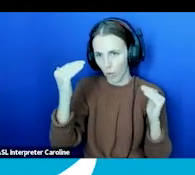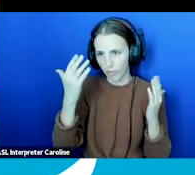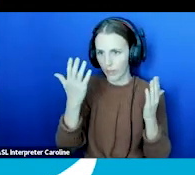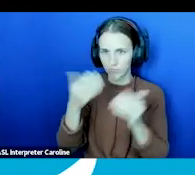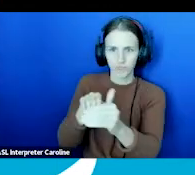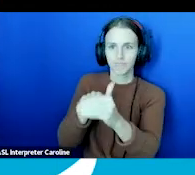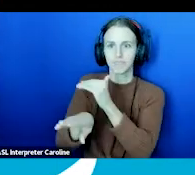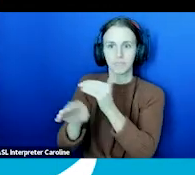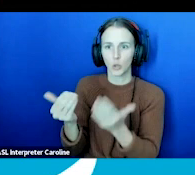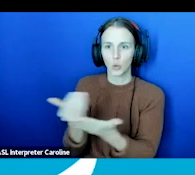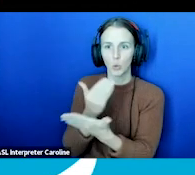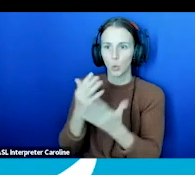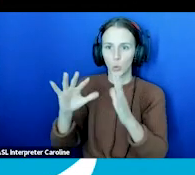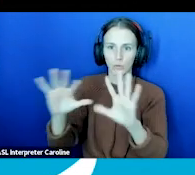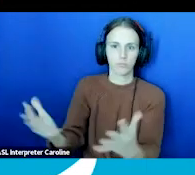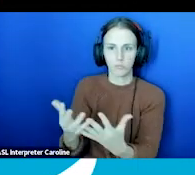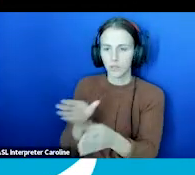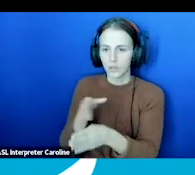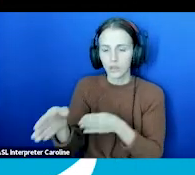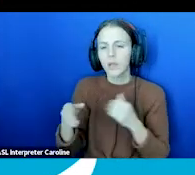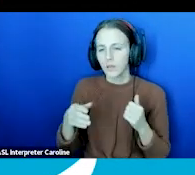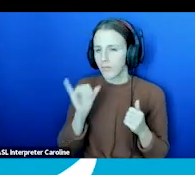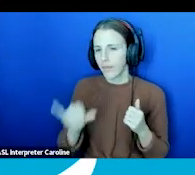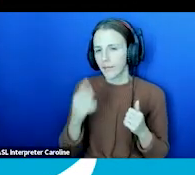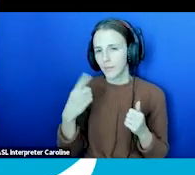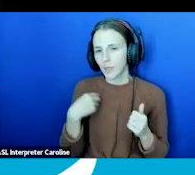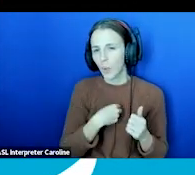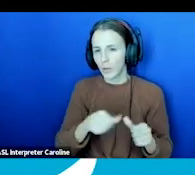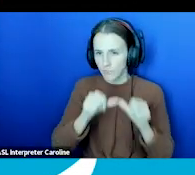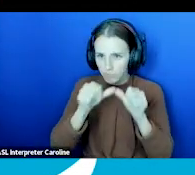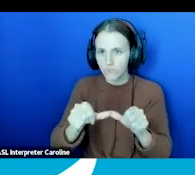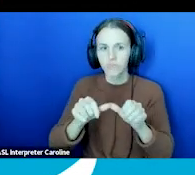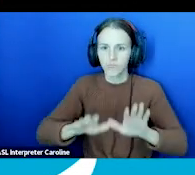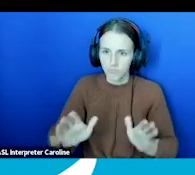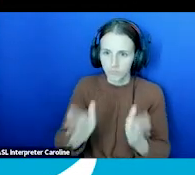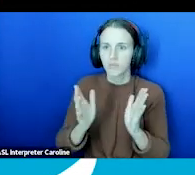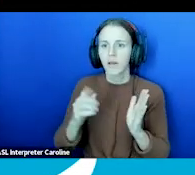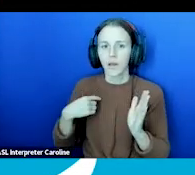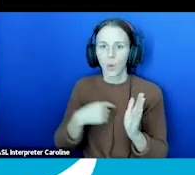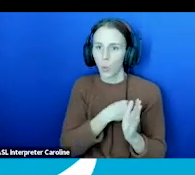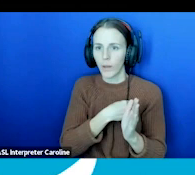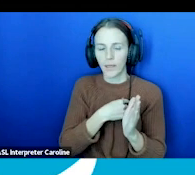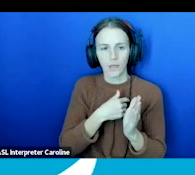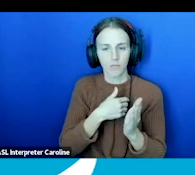THE CRACKS AND WORKING FOR THE BENEFIT OF THE STUDENT OR THE YOUNG ADULT WHO IS MOVING INTO THIS WORLD. YOU KNOW,